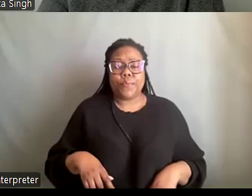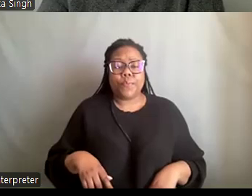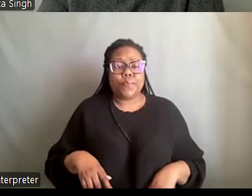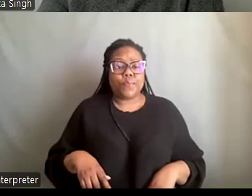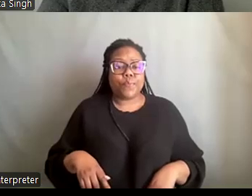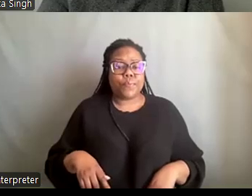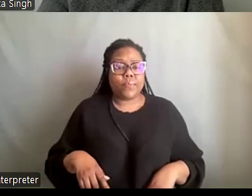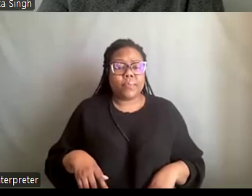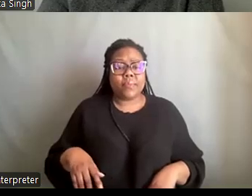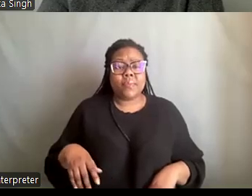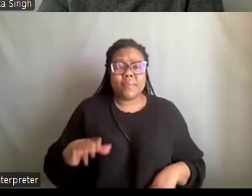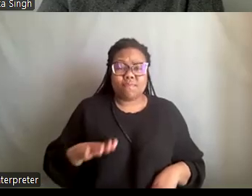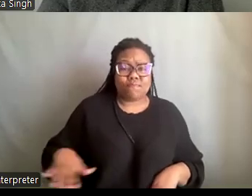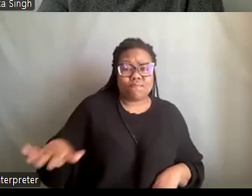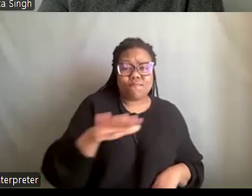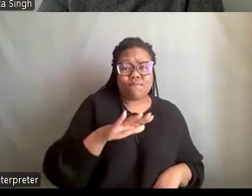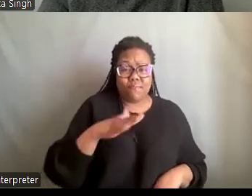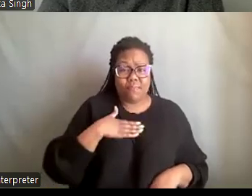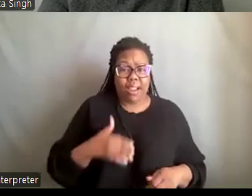over our hood.